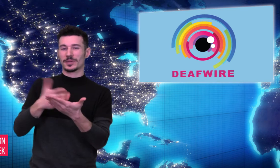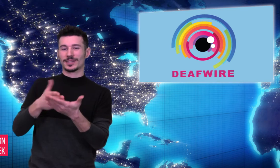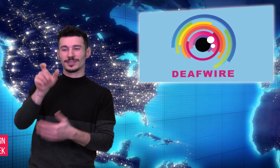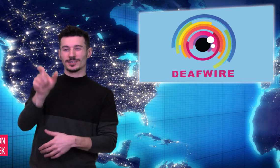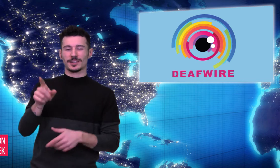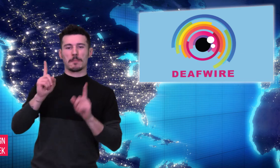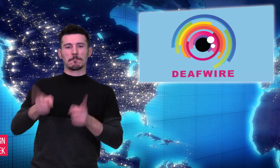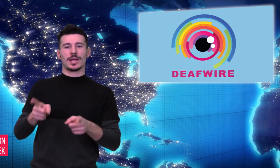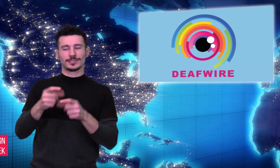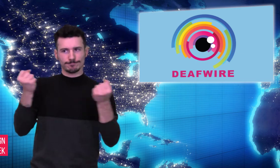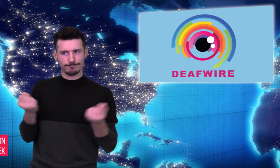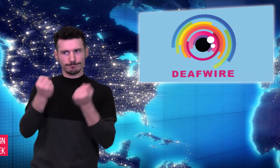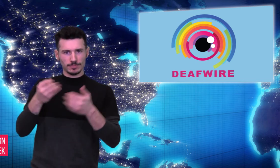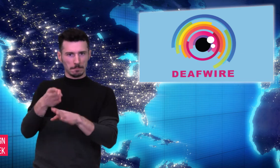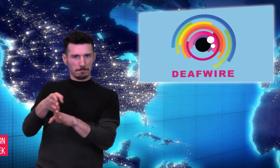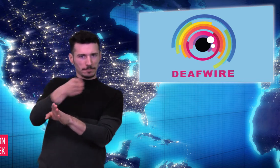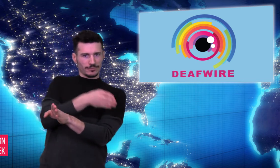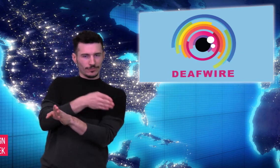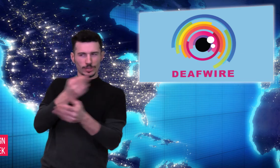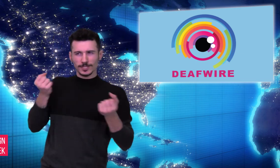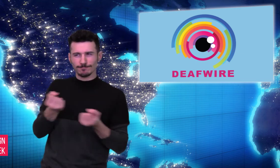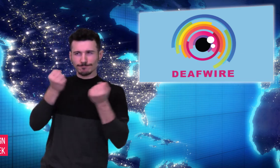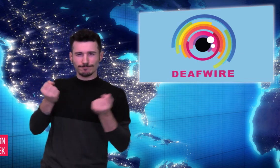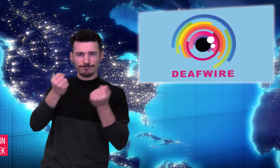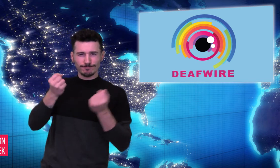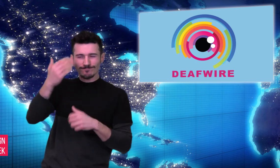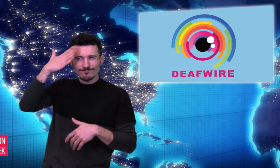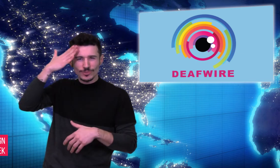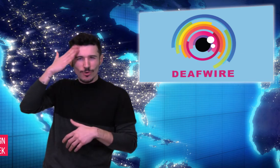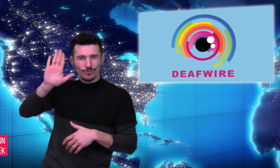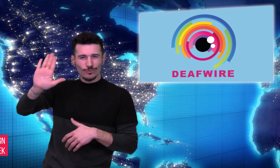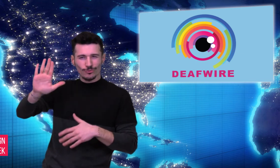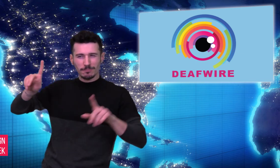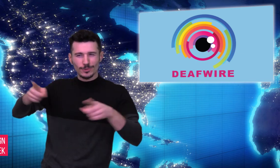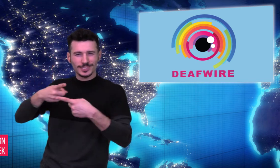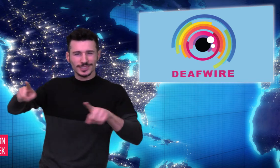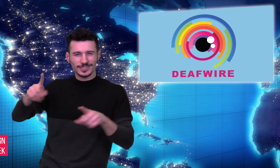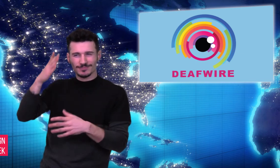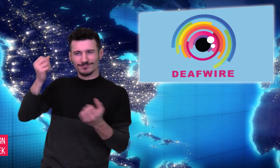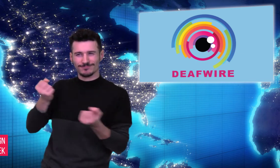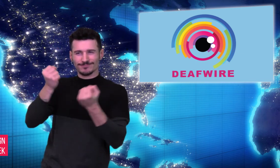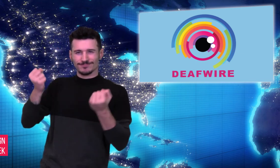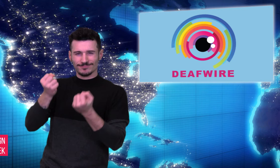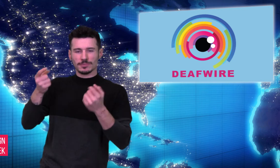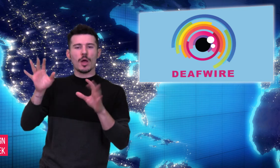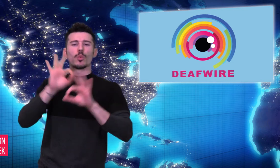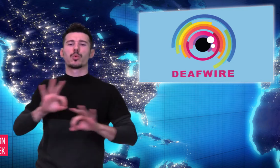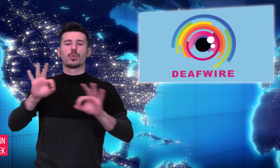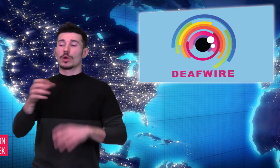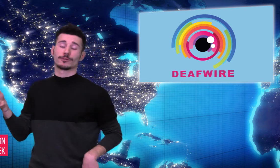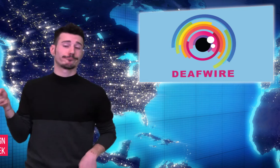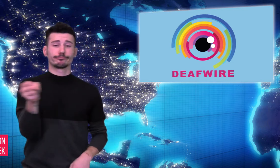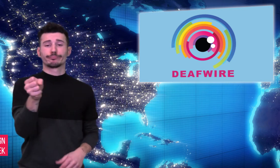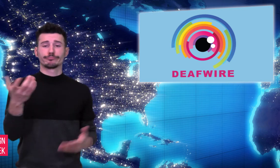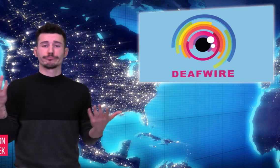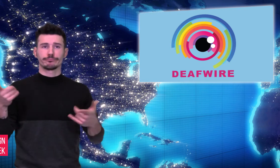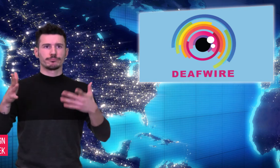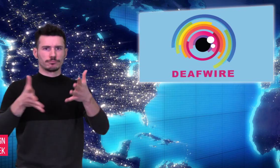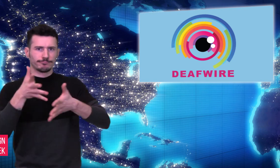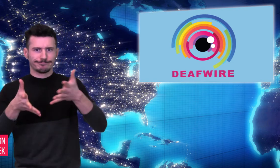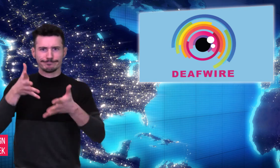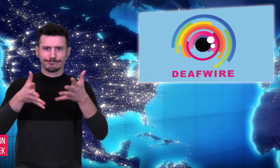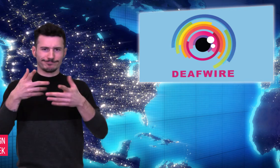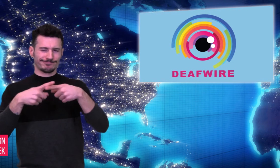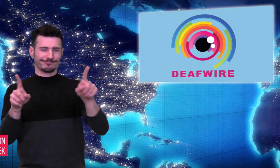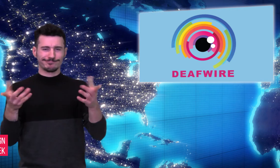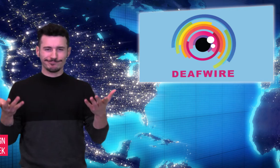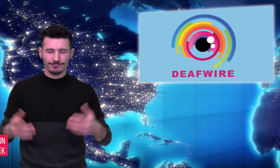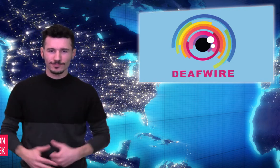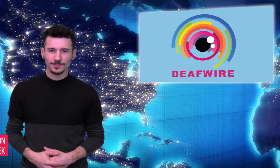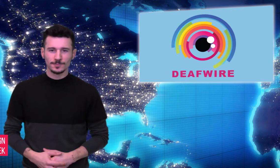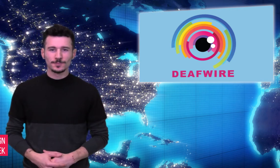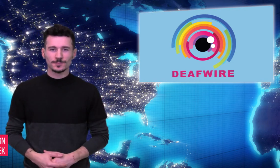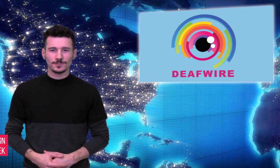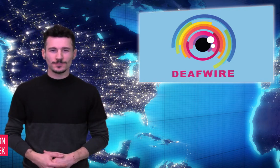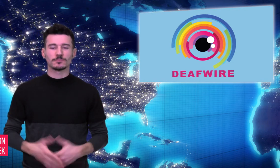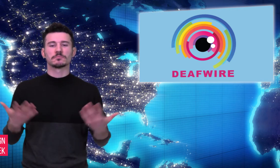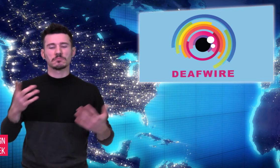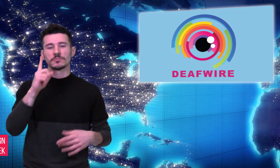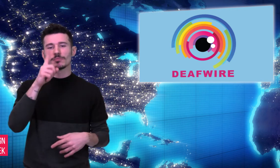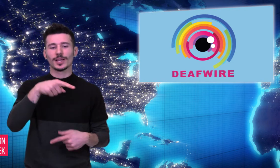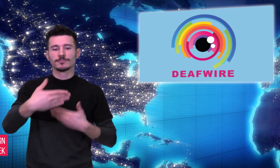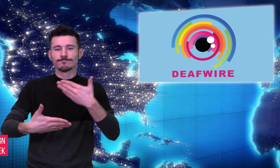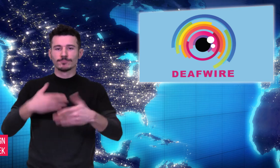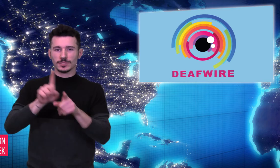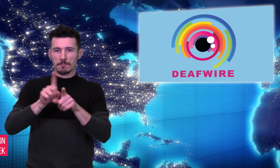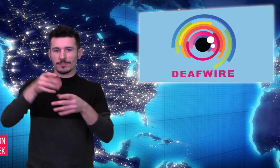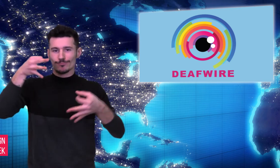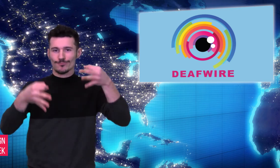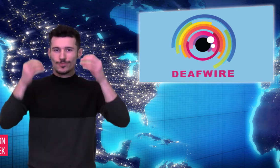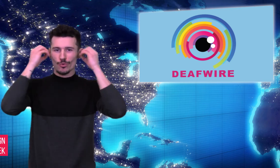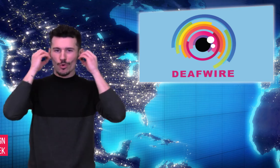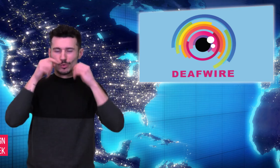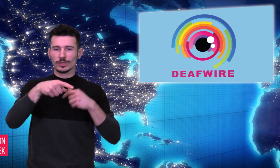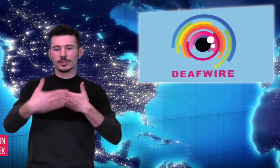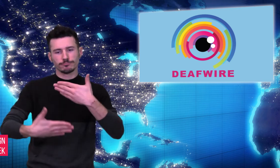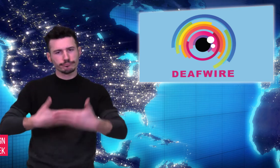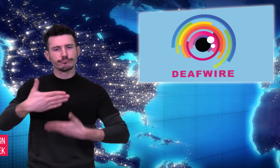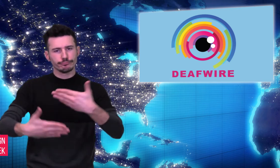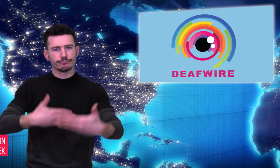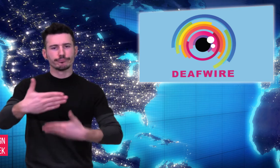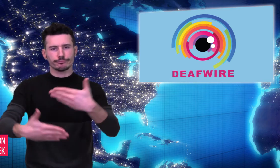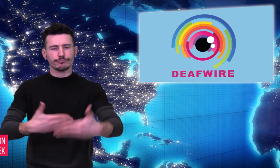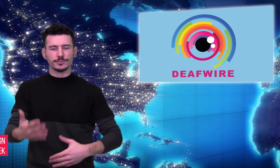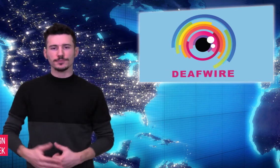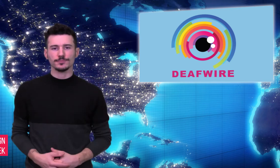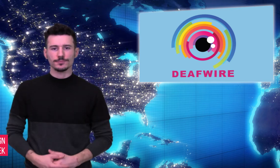The legal matter is still pending.